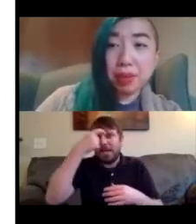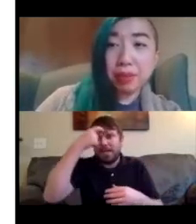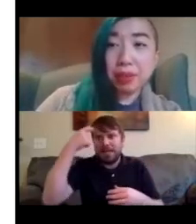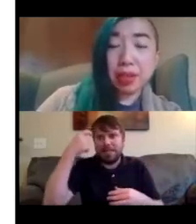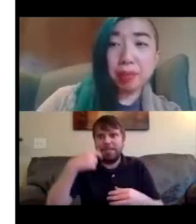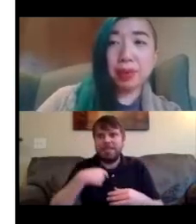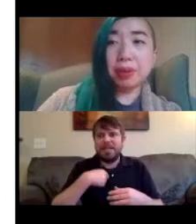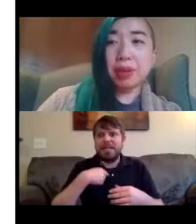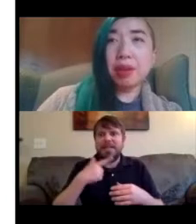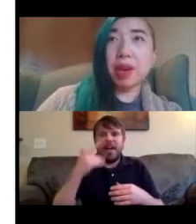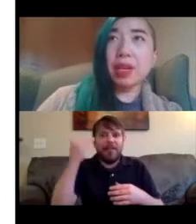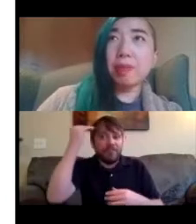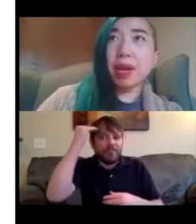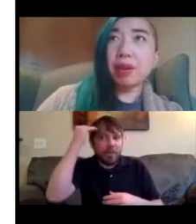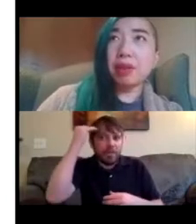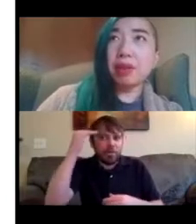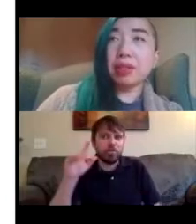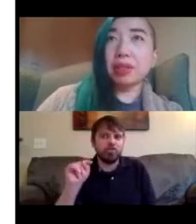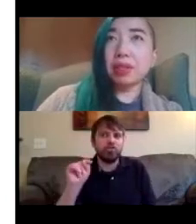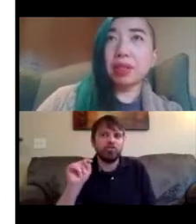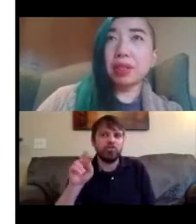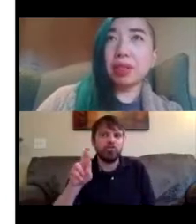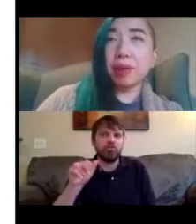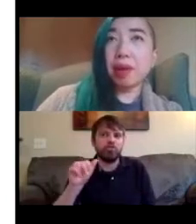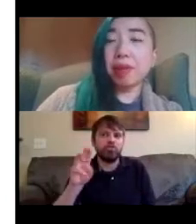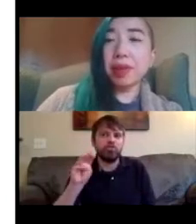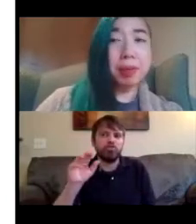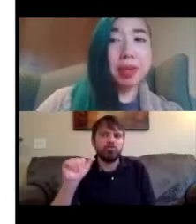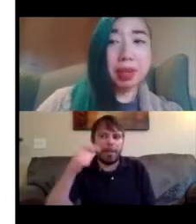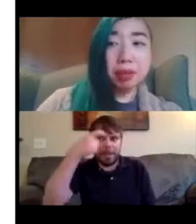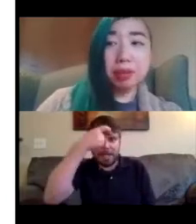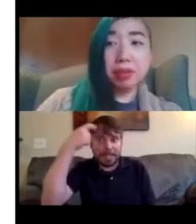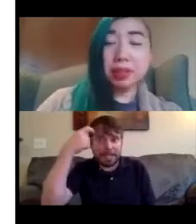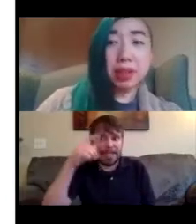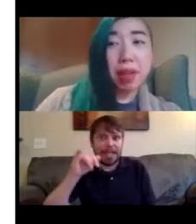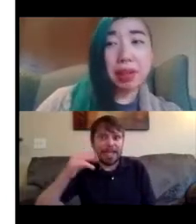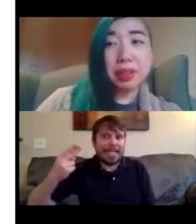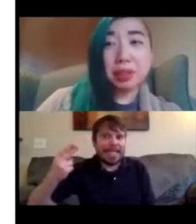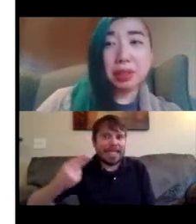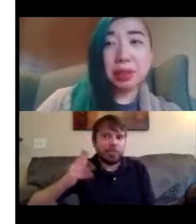for example. Writing about histories, about my family that I don't necessarily have access to: